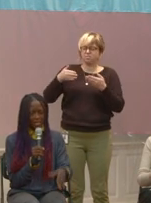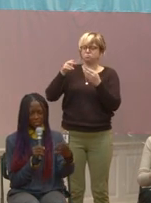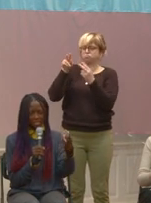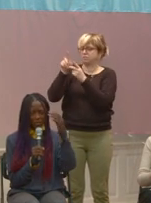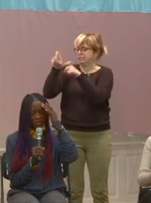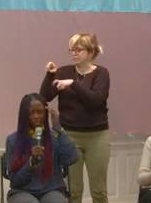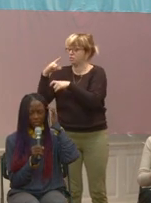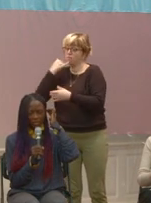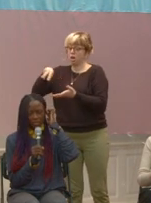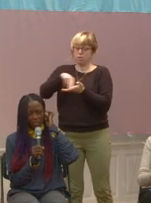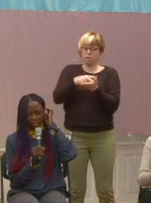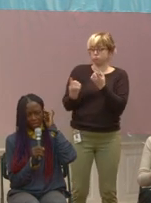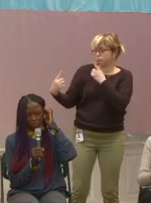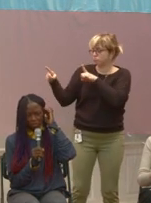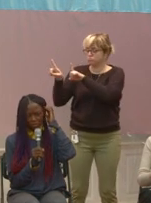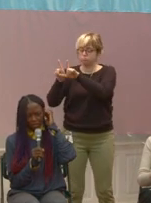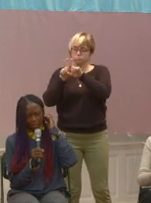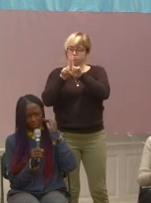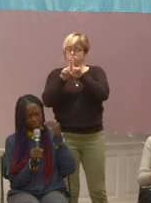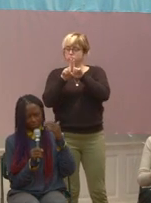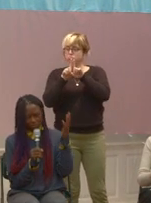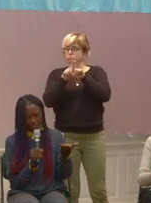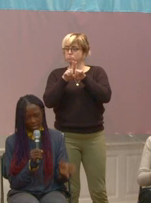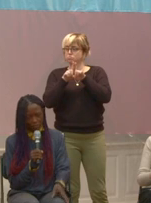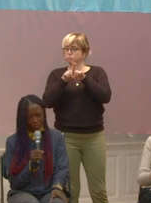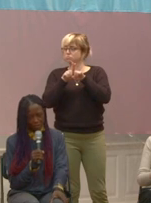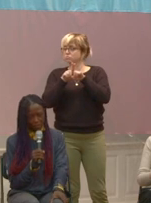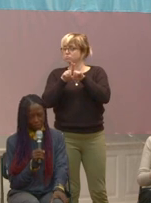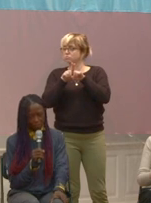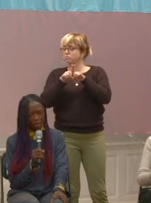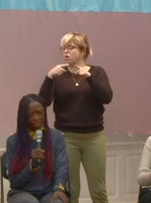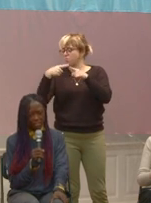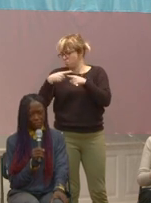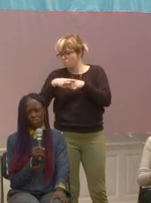if I ever danced with another assigned-female-at-birth body to